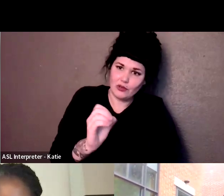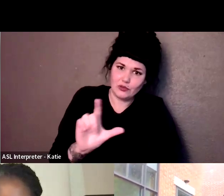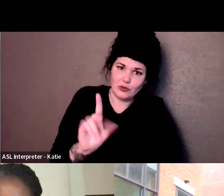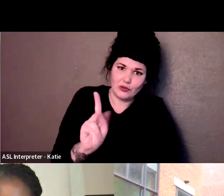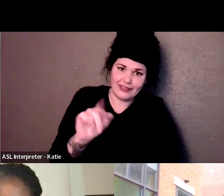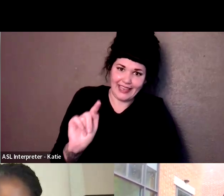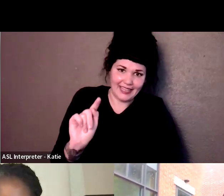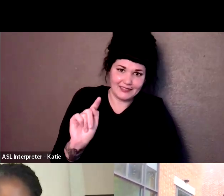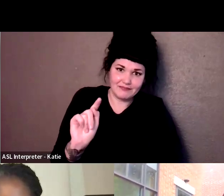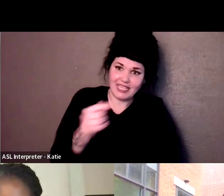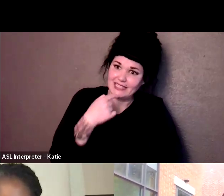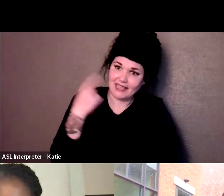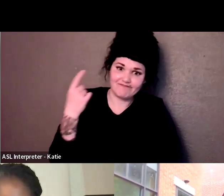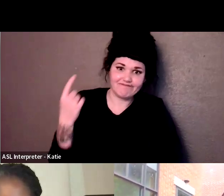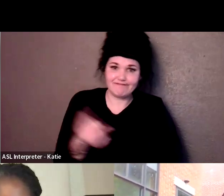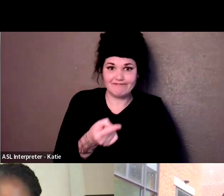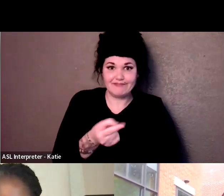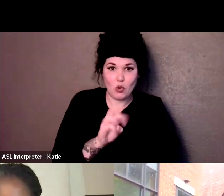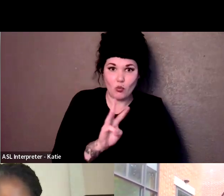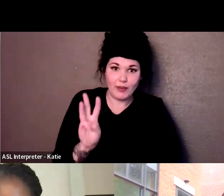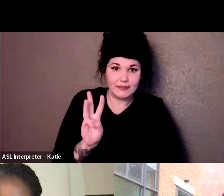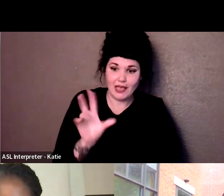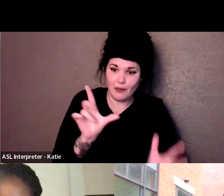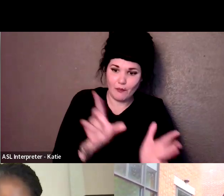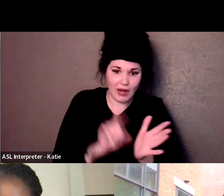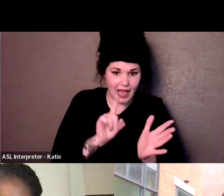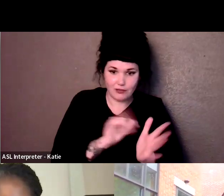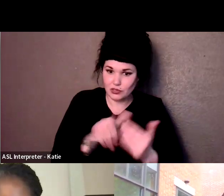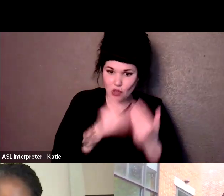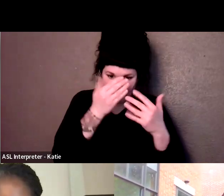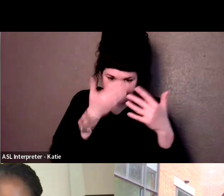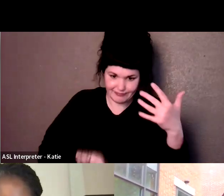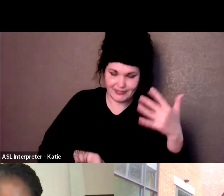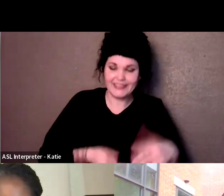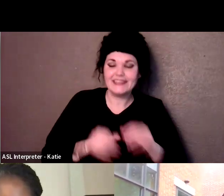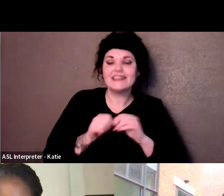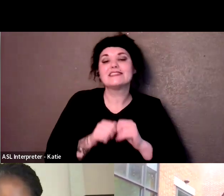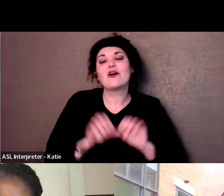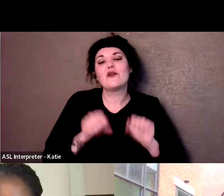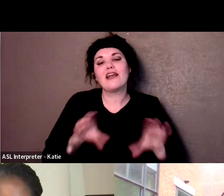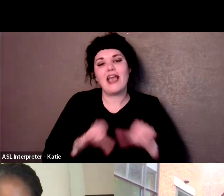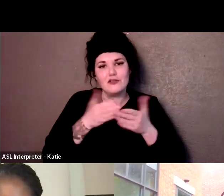printout!" So everything can be done in a way that's duplicable. So, I'd like to turn over to the